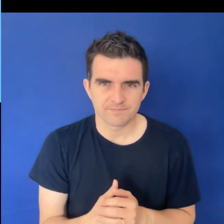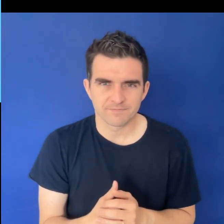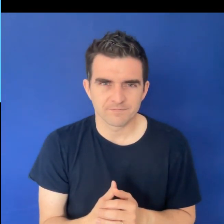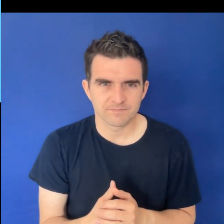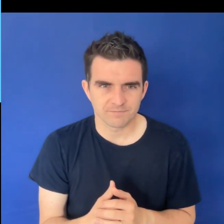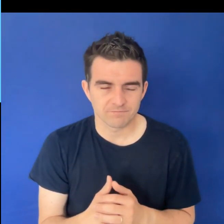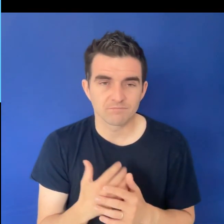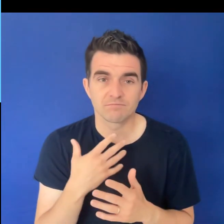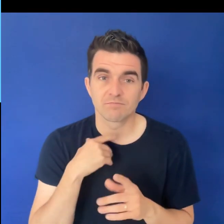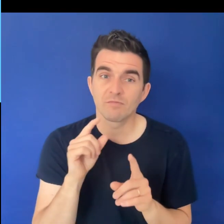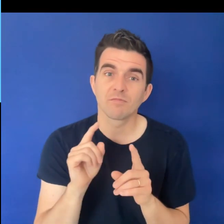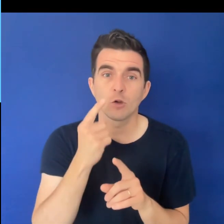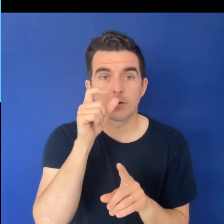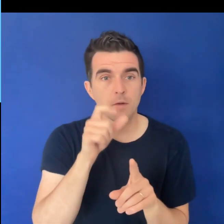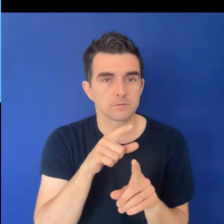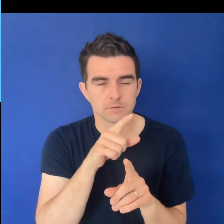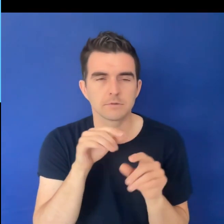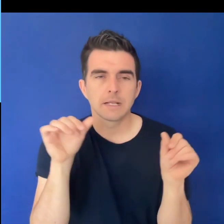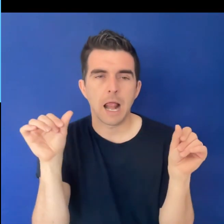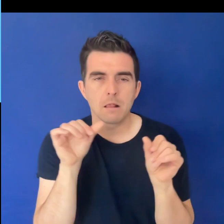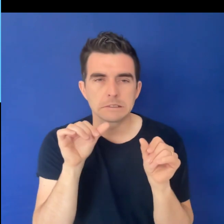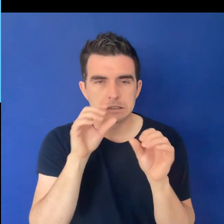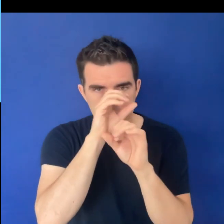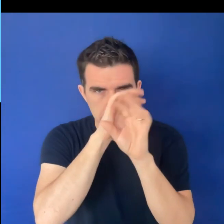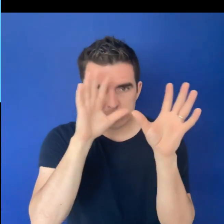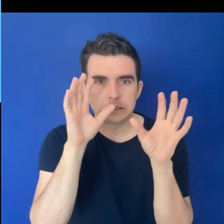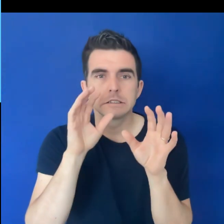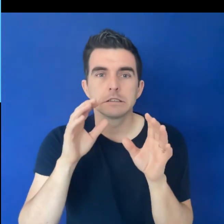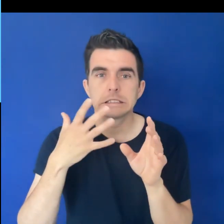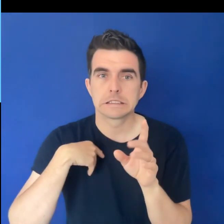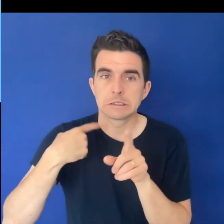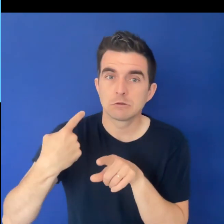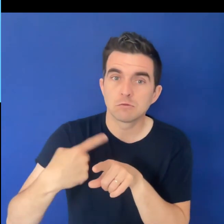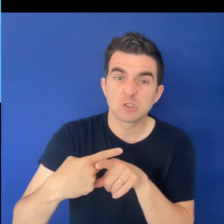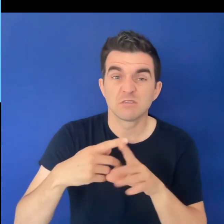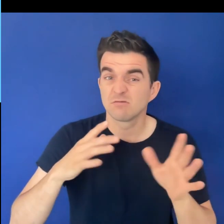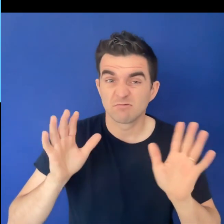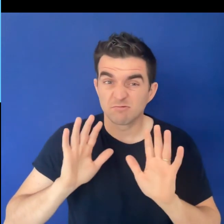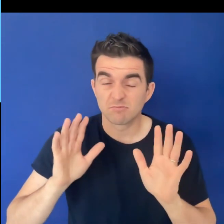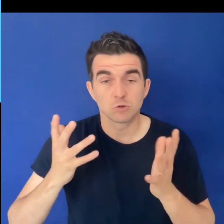It's played in first person with a limited set of views, and no need to rush anywhere.